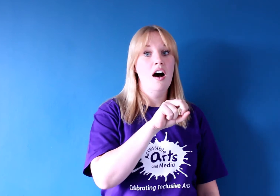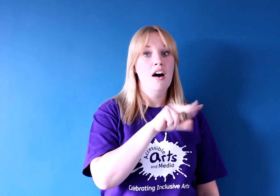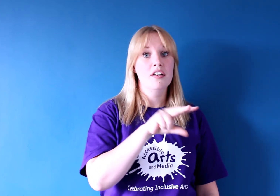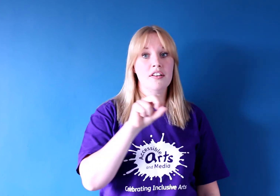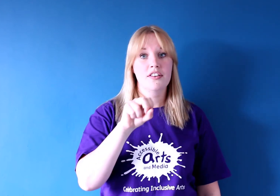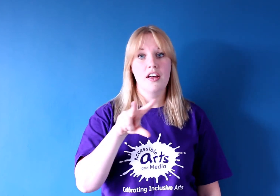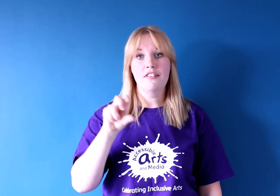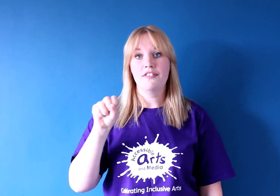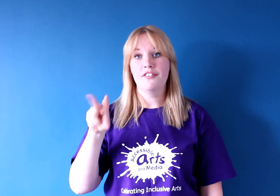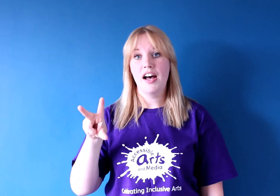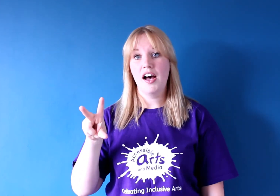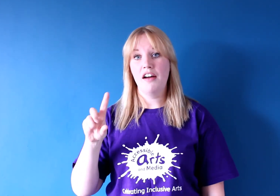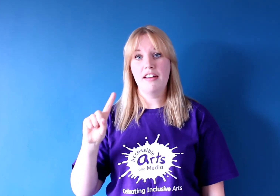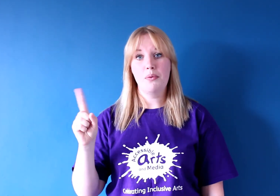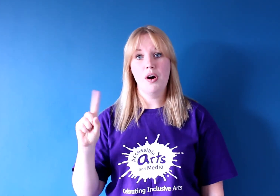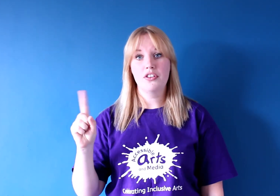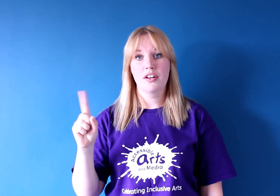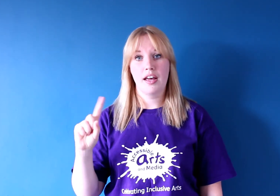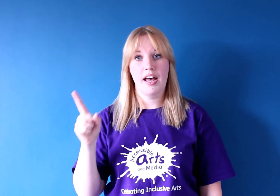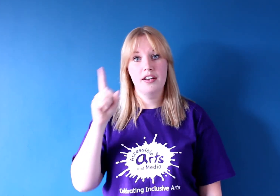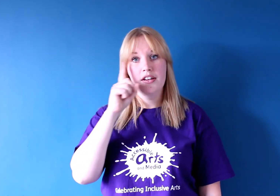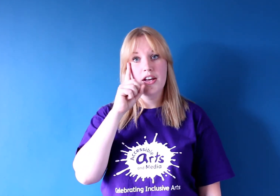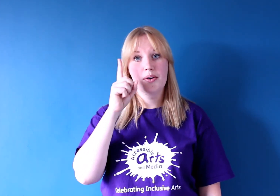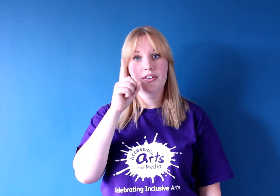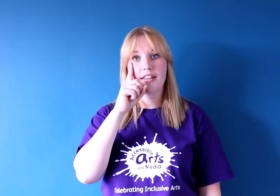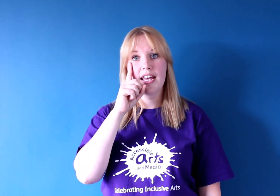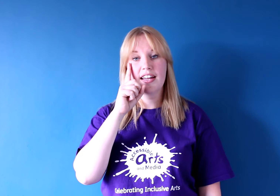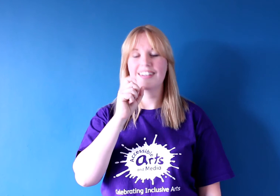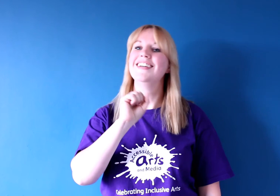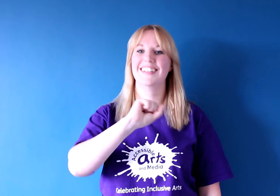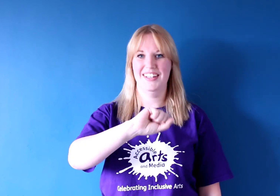On safari, what can you see?